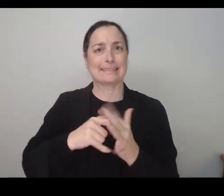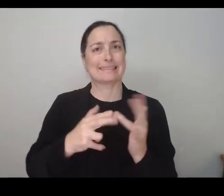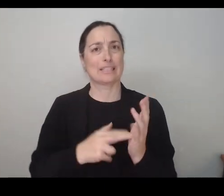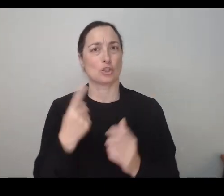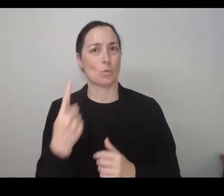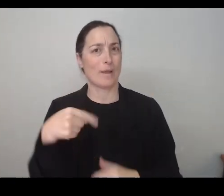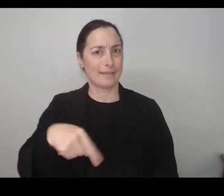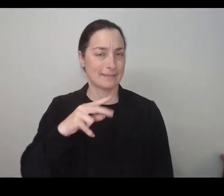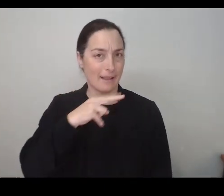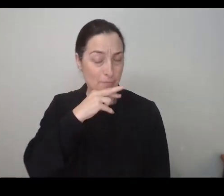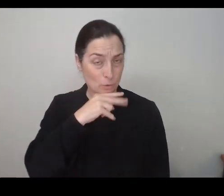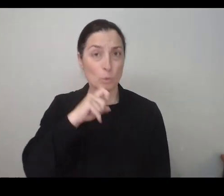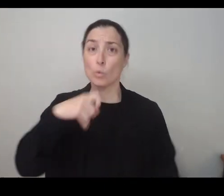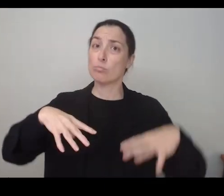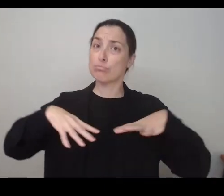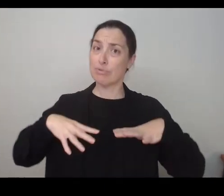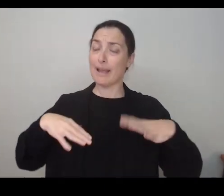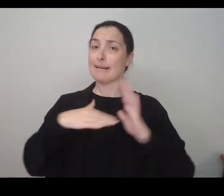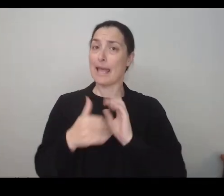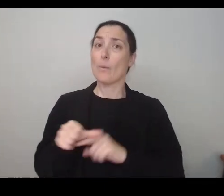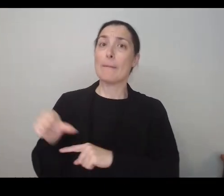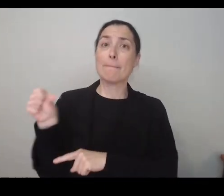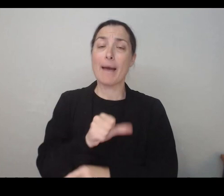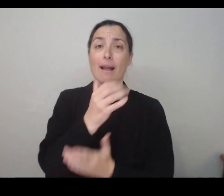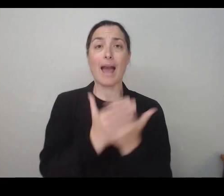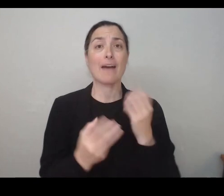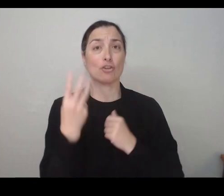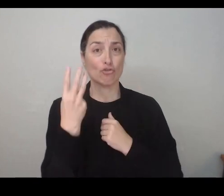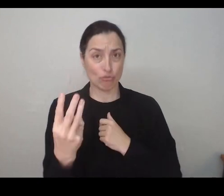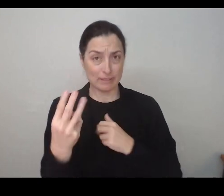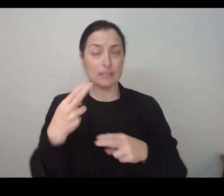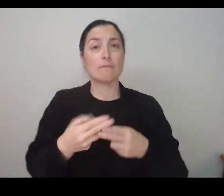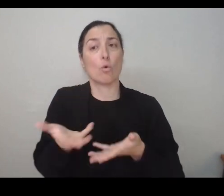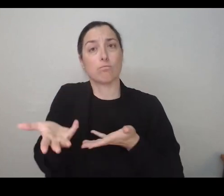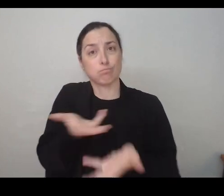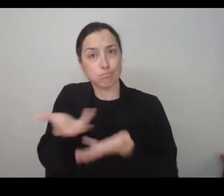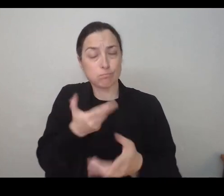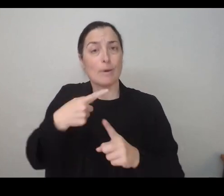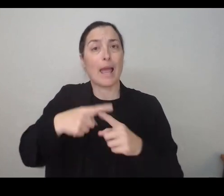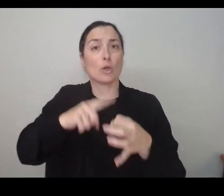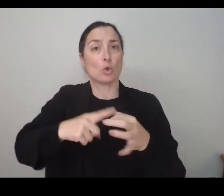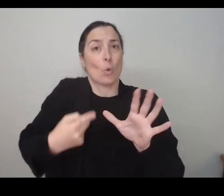We will take a break now and return at 3:30 PM for a conversation and Q&A session with our panellists.